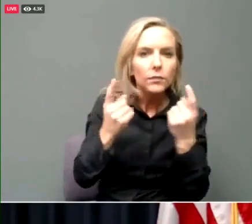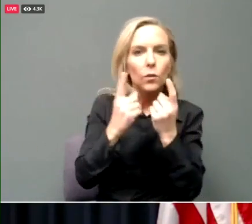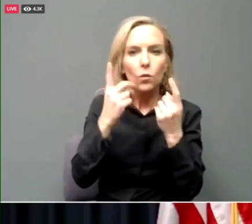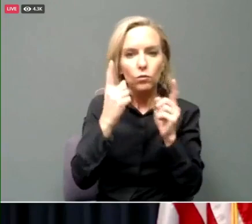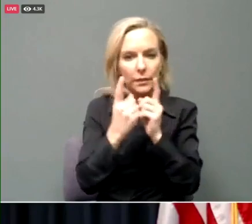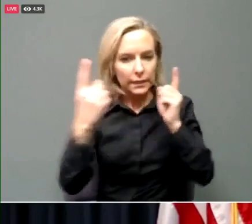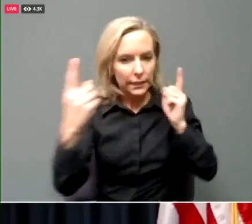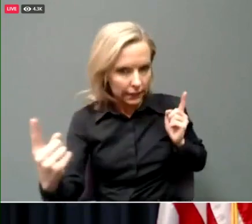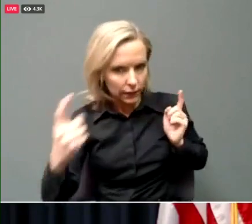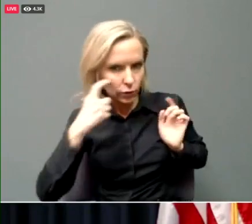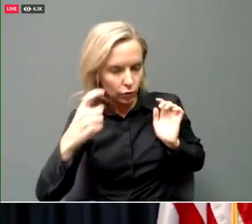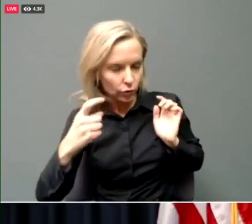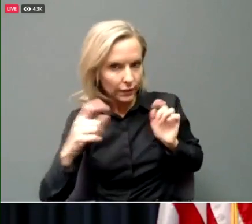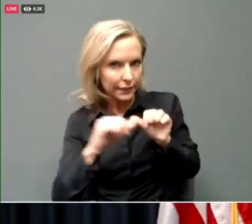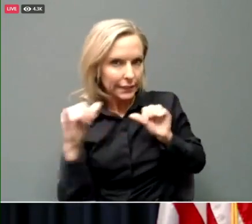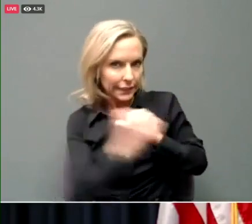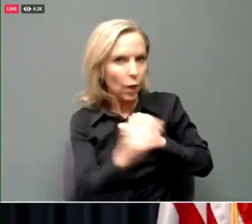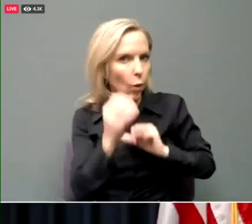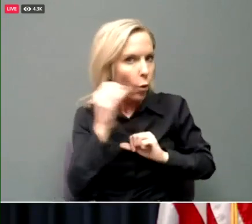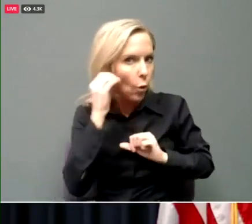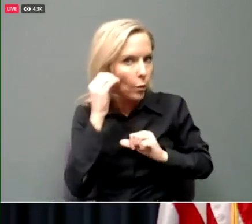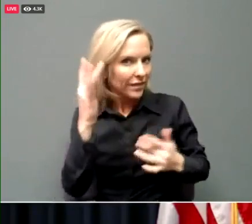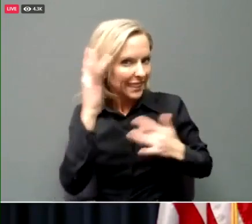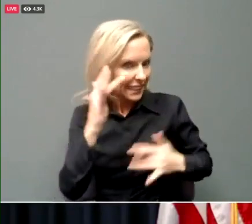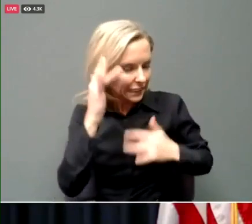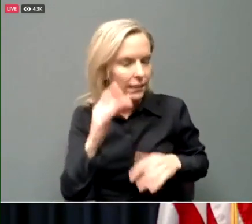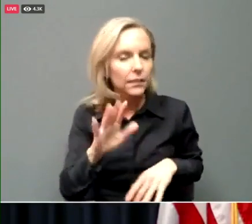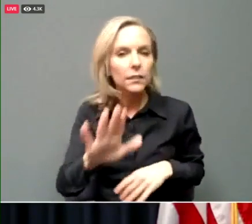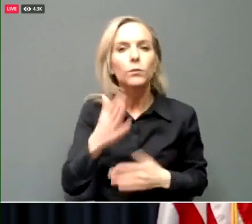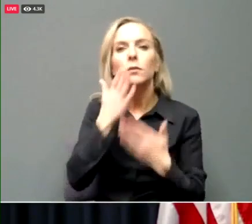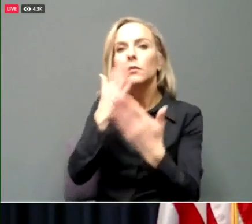If you're sick, I want to thank gravity diagnostics. They, along with others,